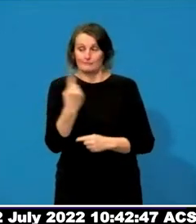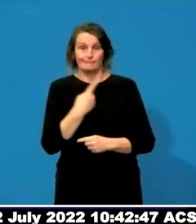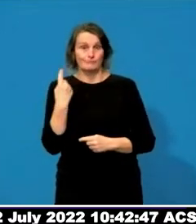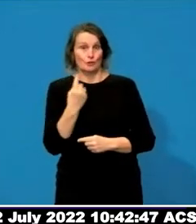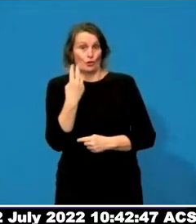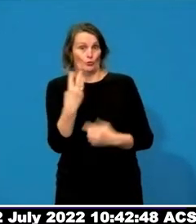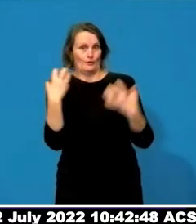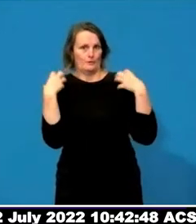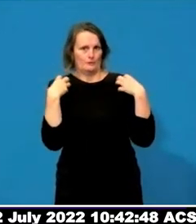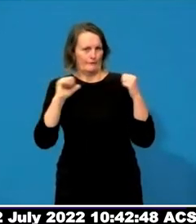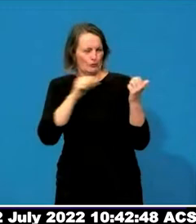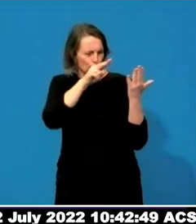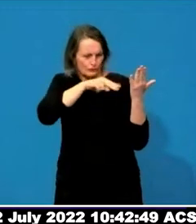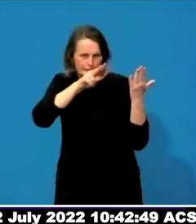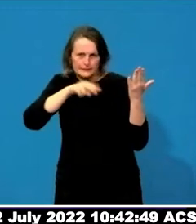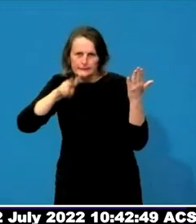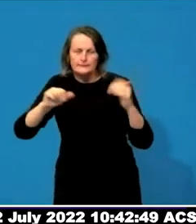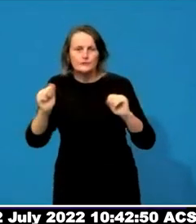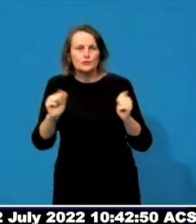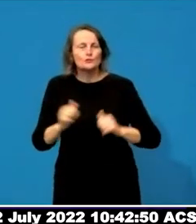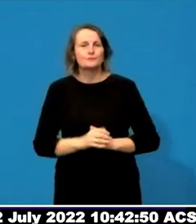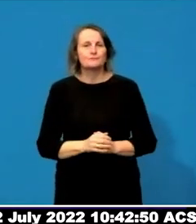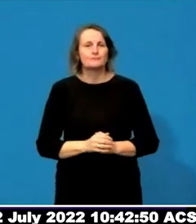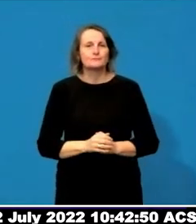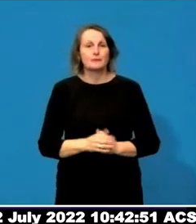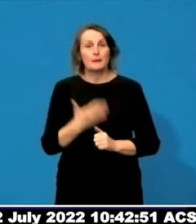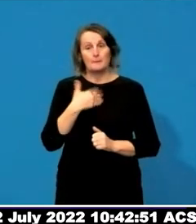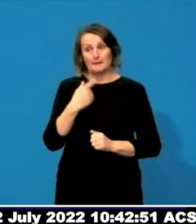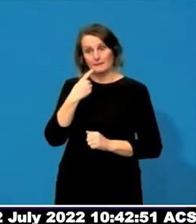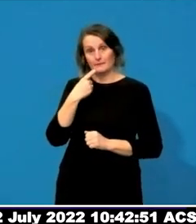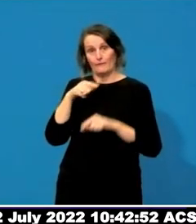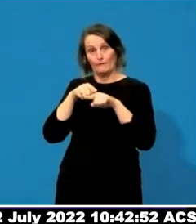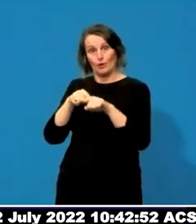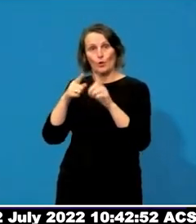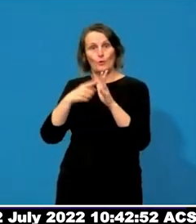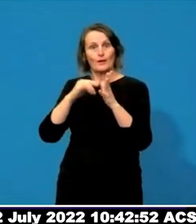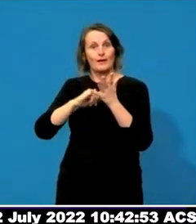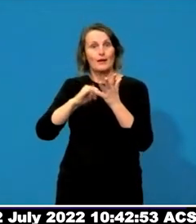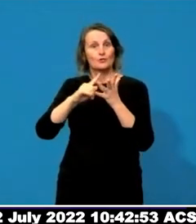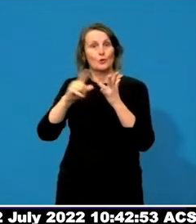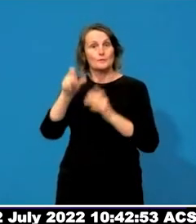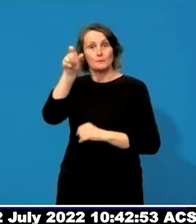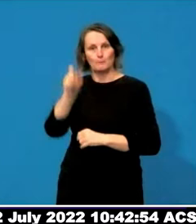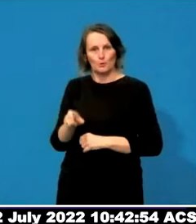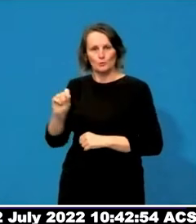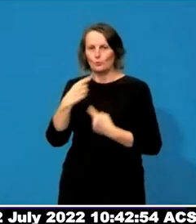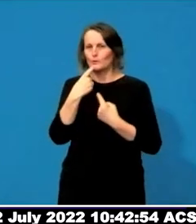If you would be good enough to follow the instructions of my associate, who is supposed to be somewhere. There she is around the corner.